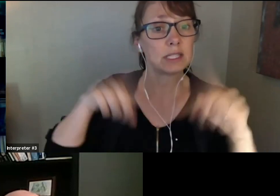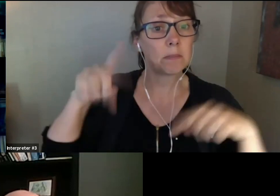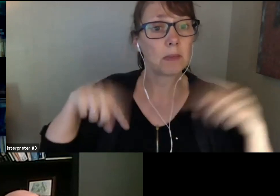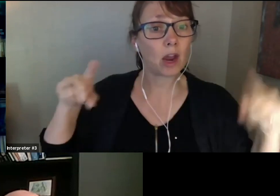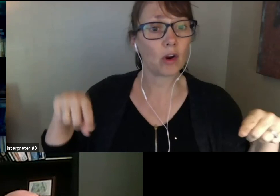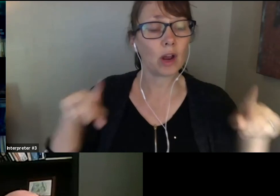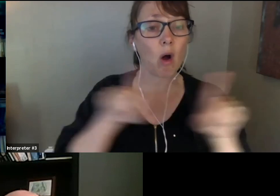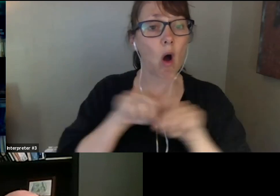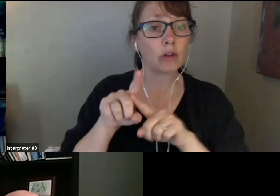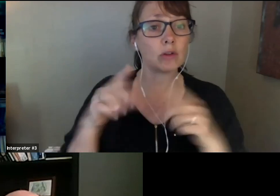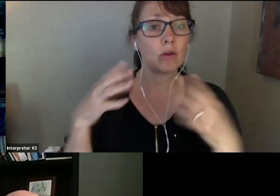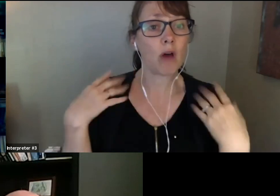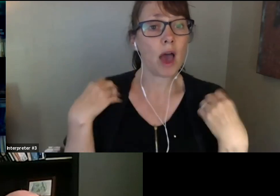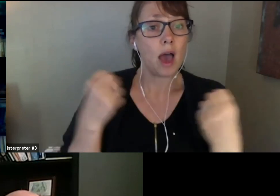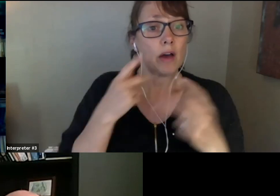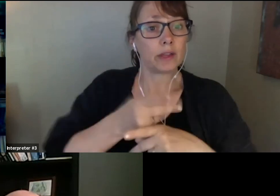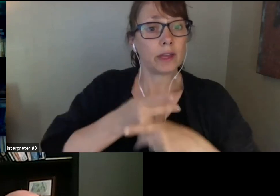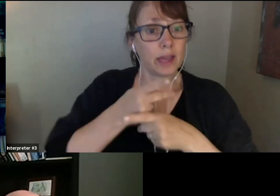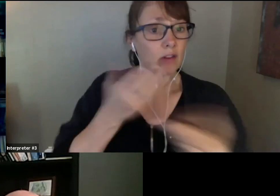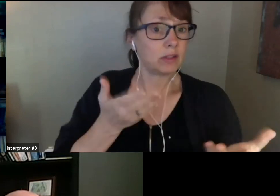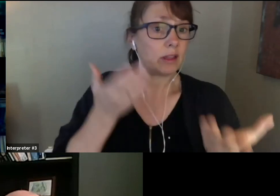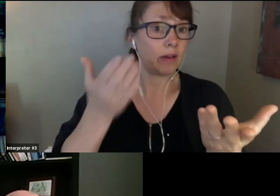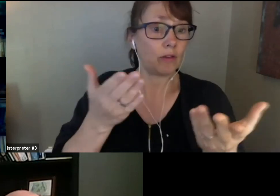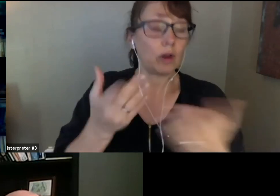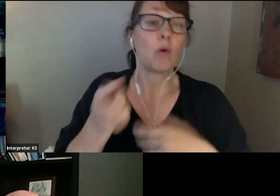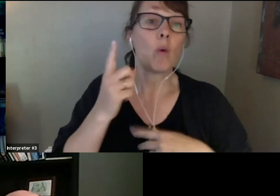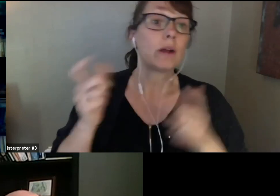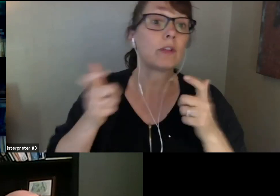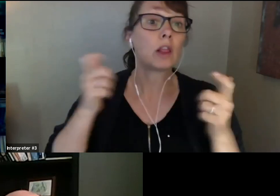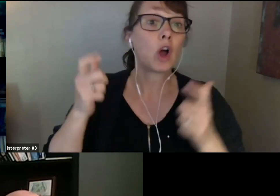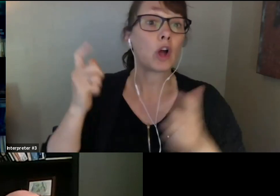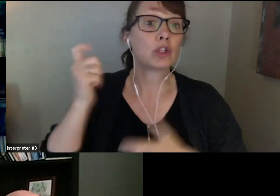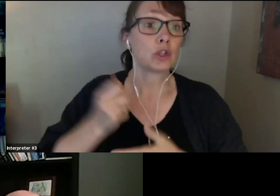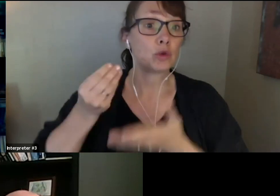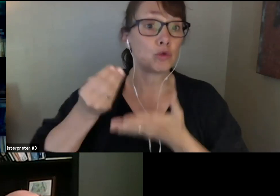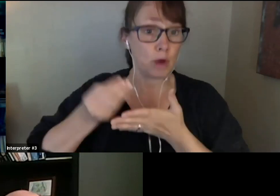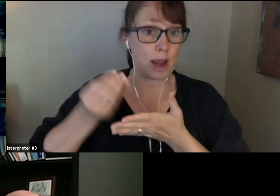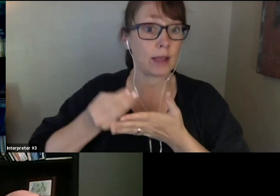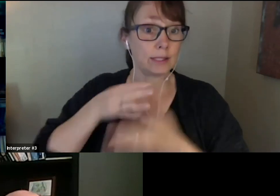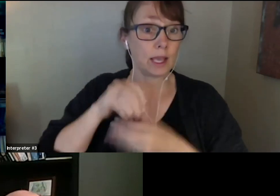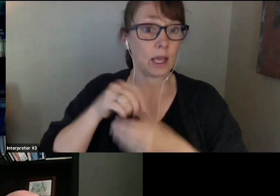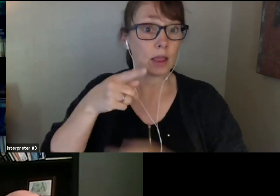and in particular, one of the largest clinical grants in this portfolio of the Institute